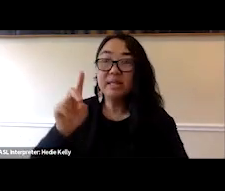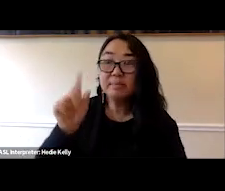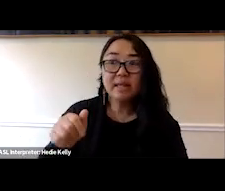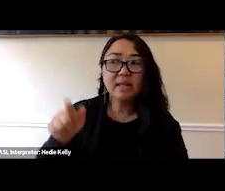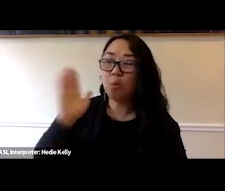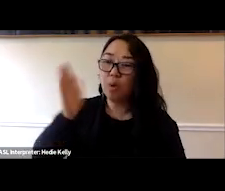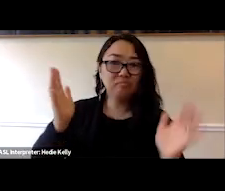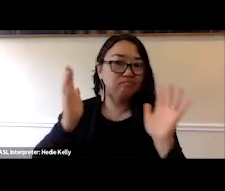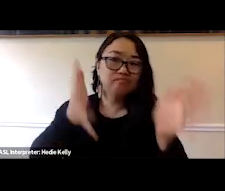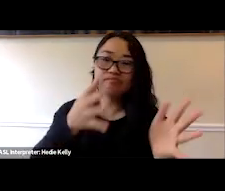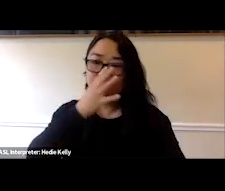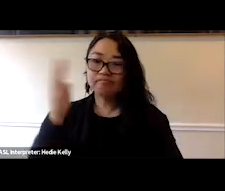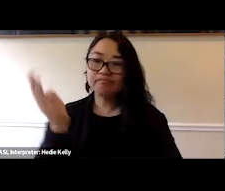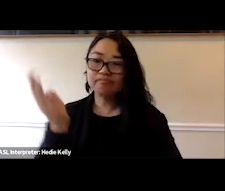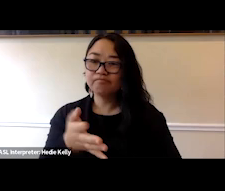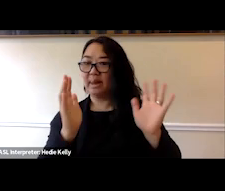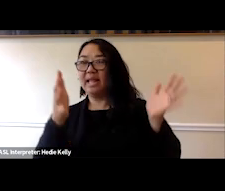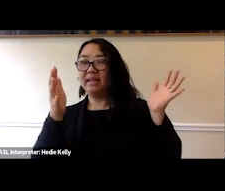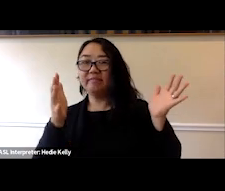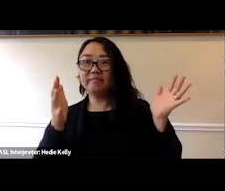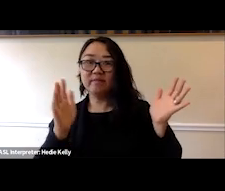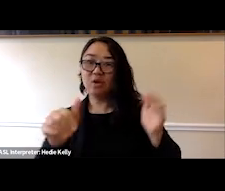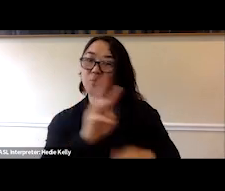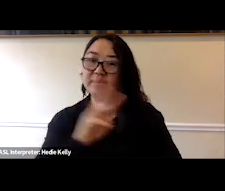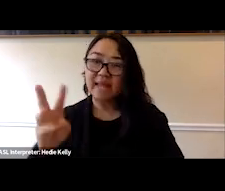I think what's what's interesting about this now, it isn't really said here